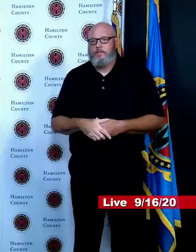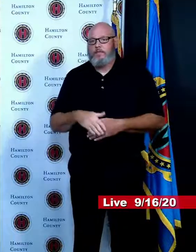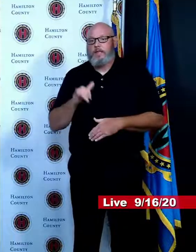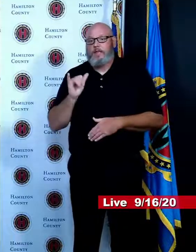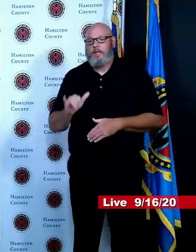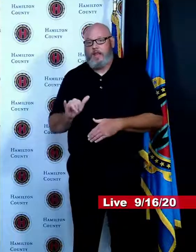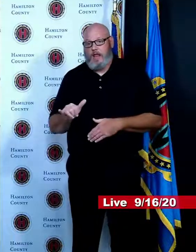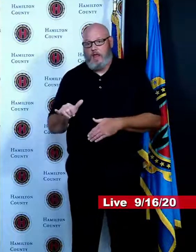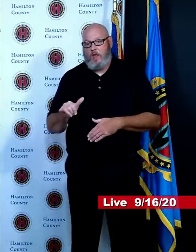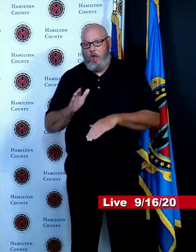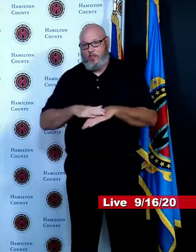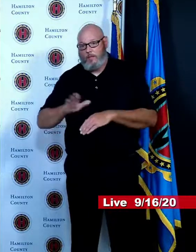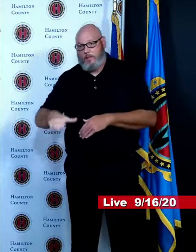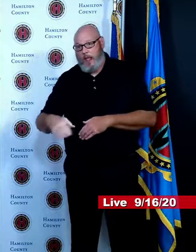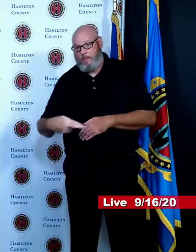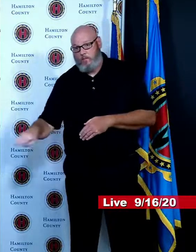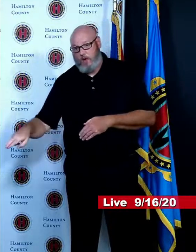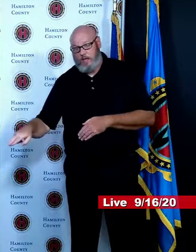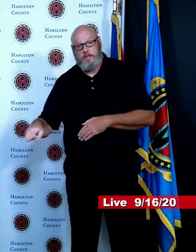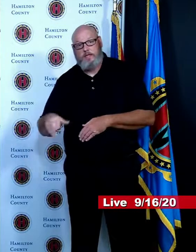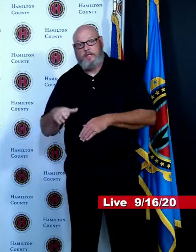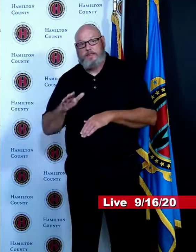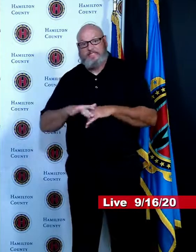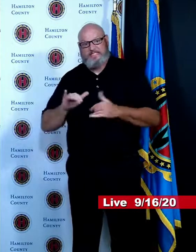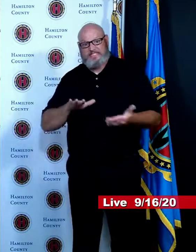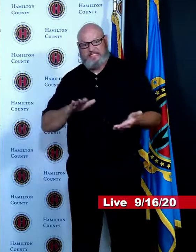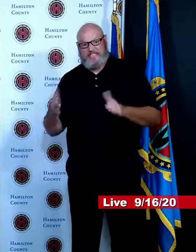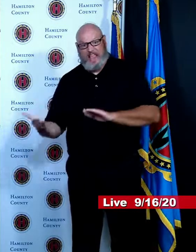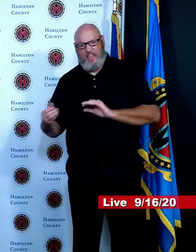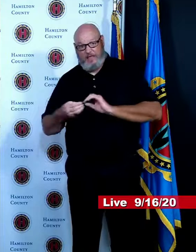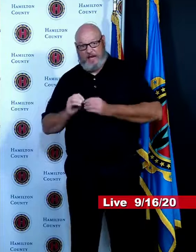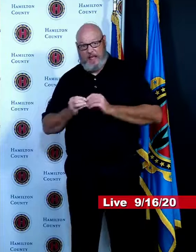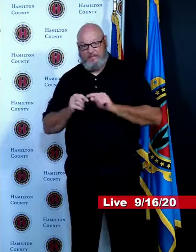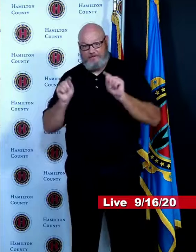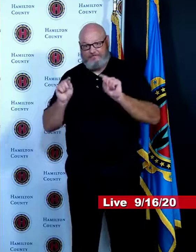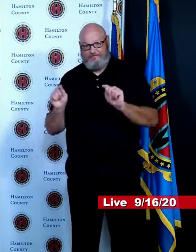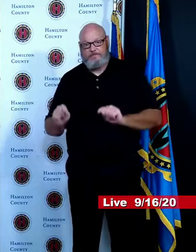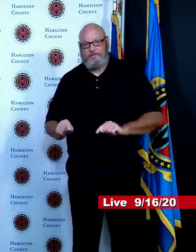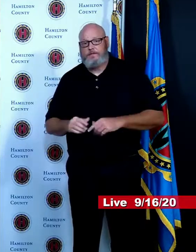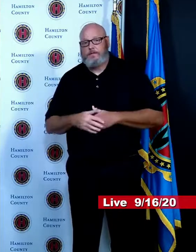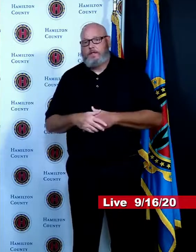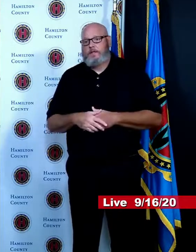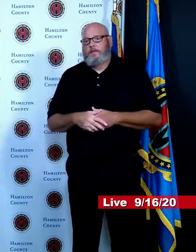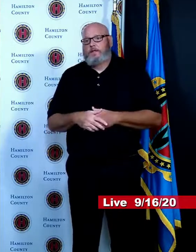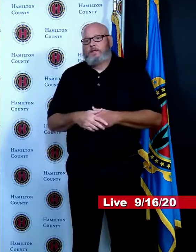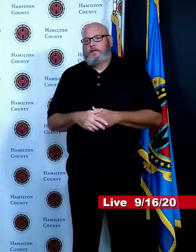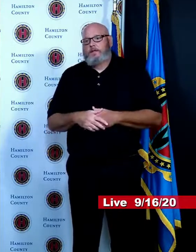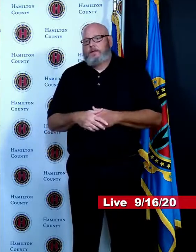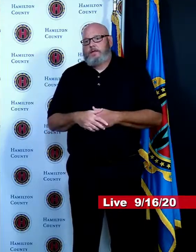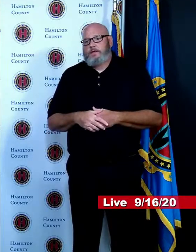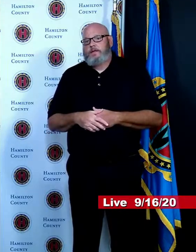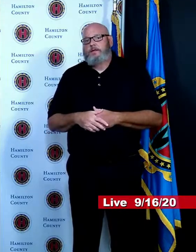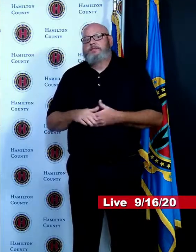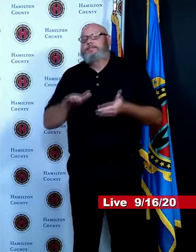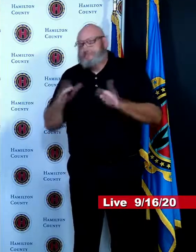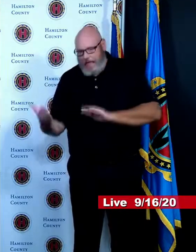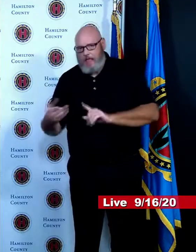deaths as was mentioned by the Commissioner and once again the deaths from Covid-19 the majority of those also